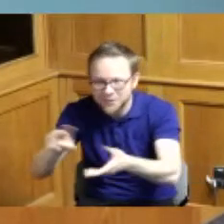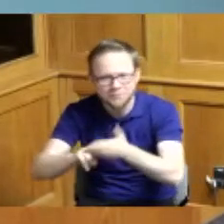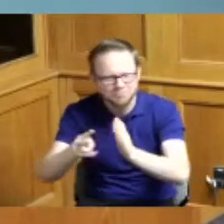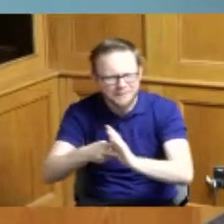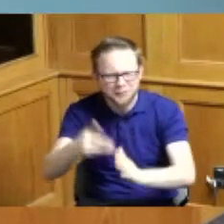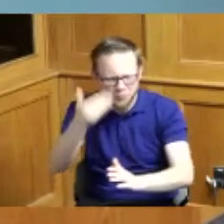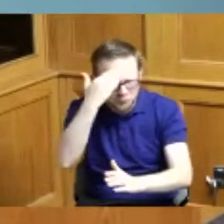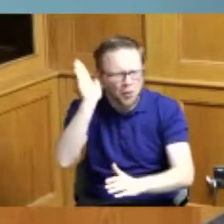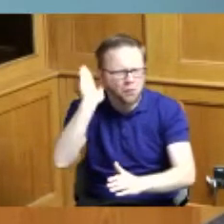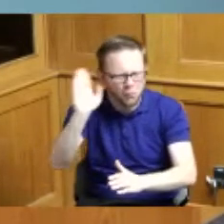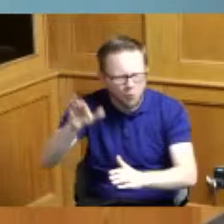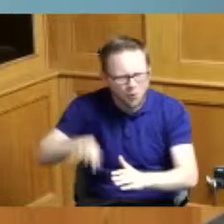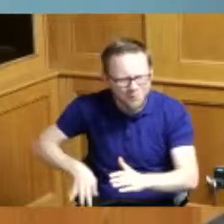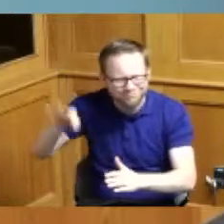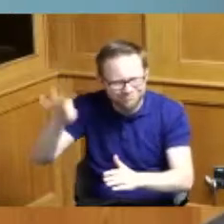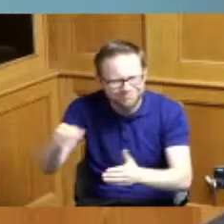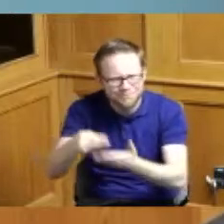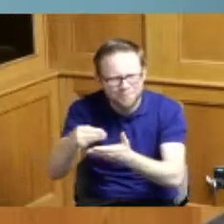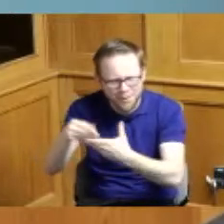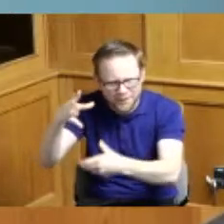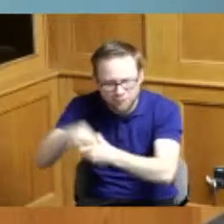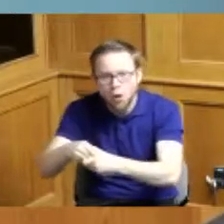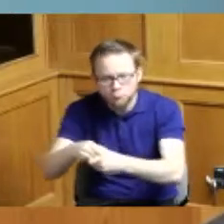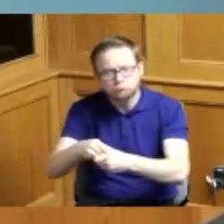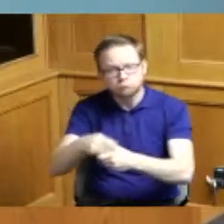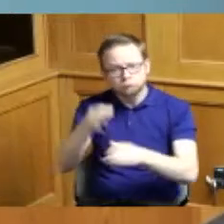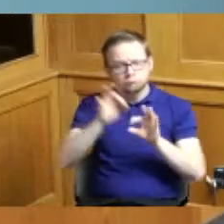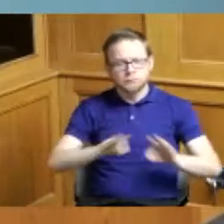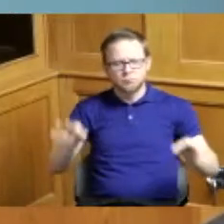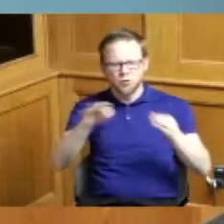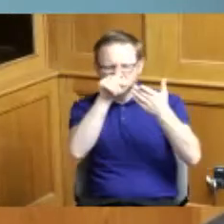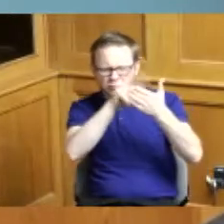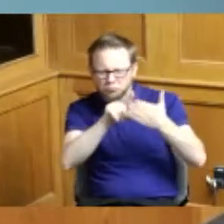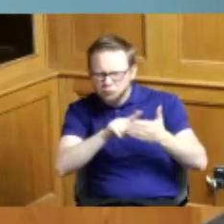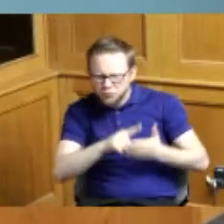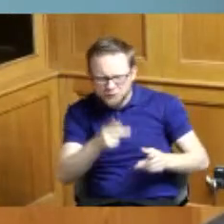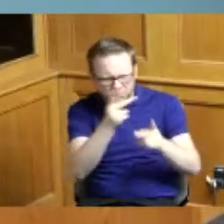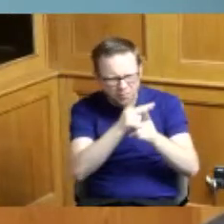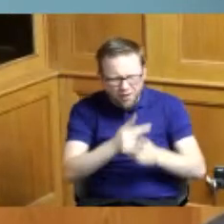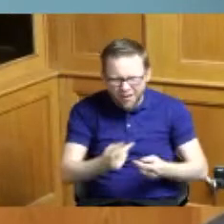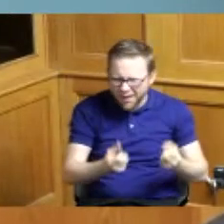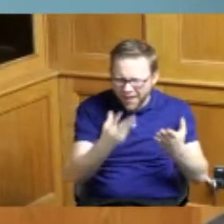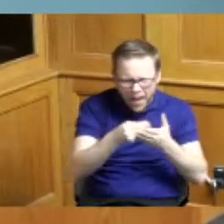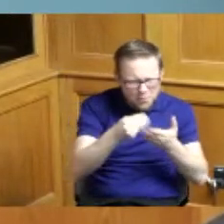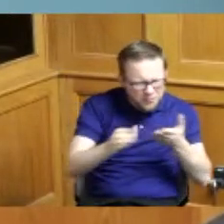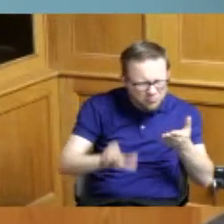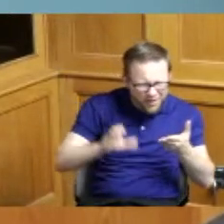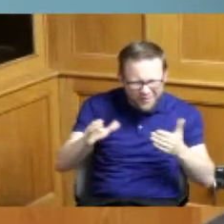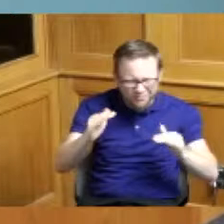diligence and find out how much money that will be we uh we really don't know right now how much